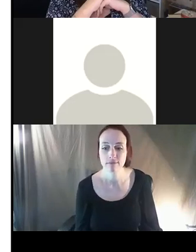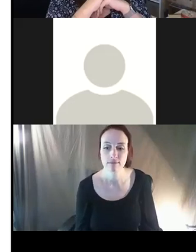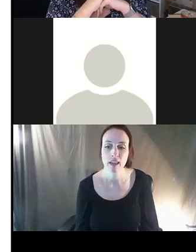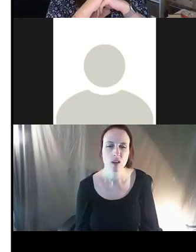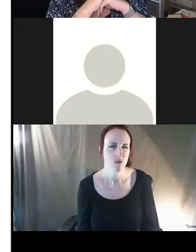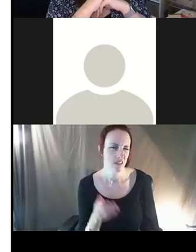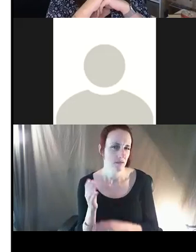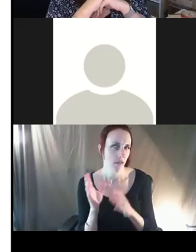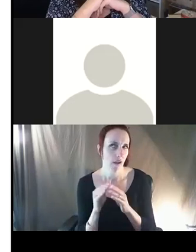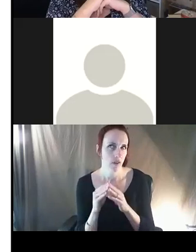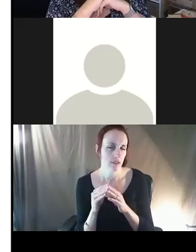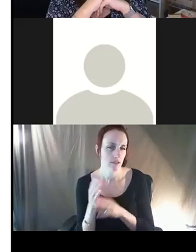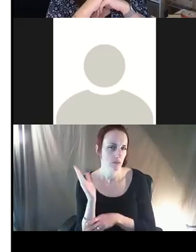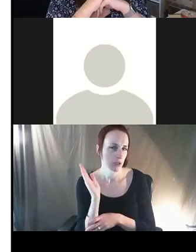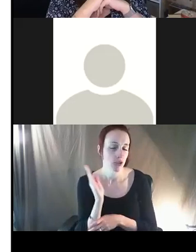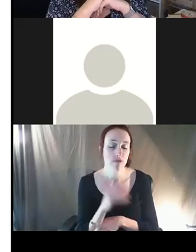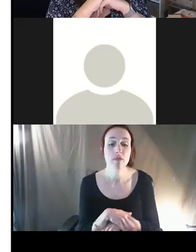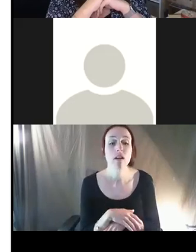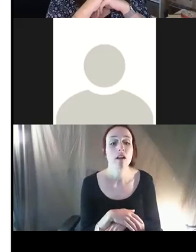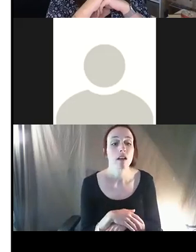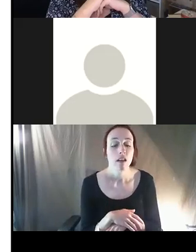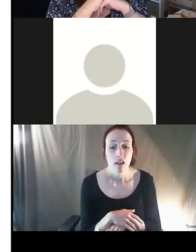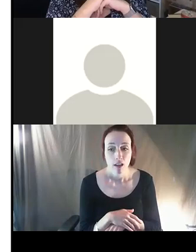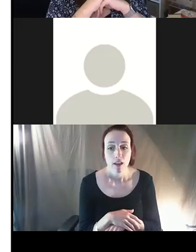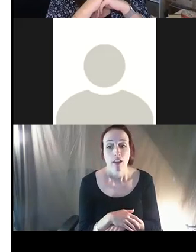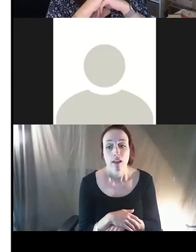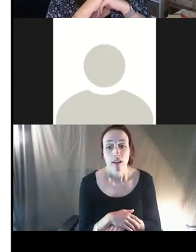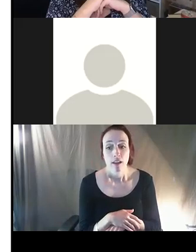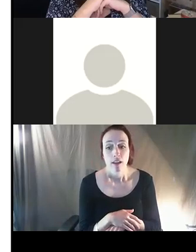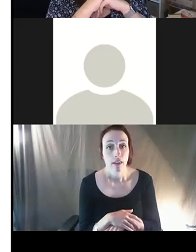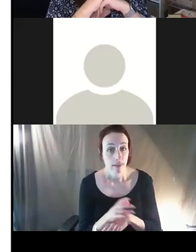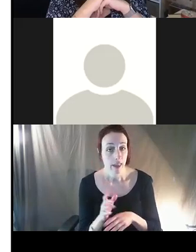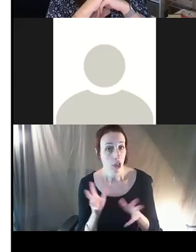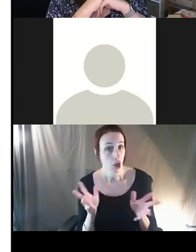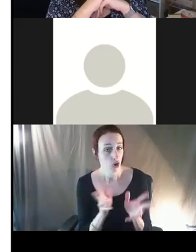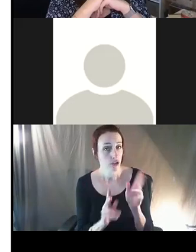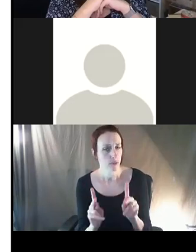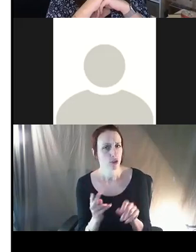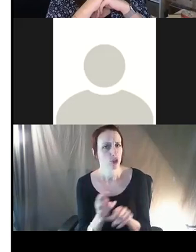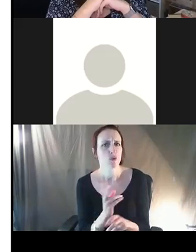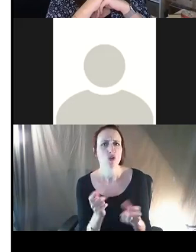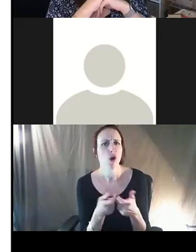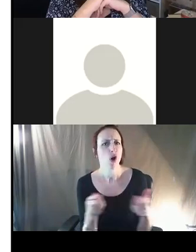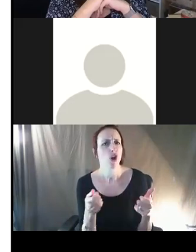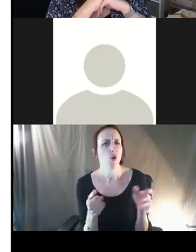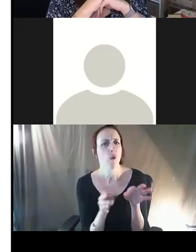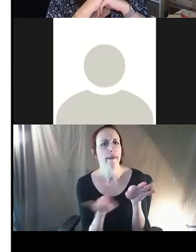encouraging everyone to present with PowerPoint auto captions. I do a significant amount of training related